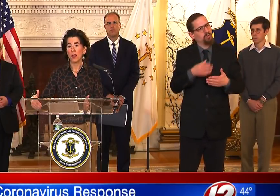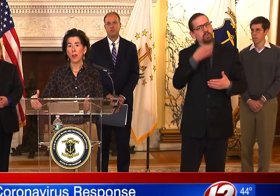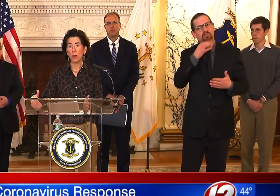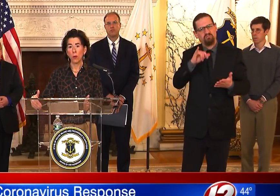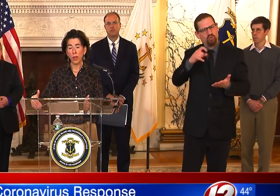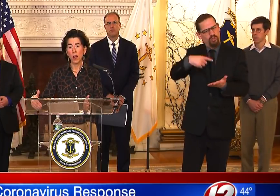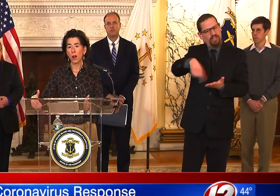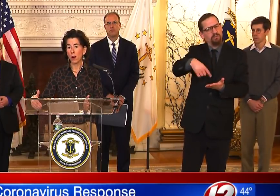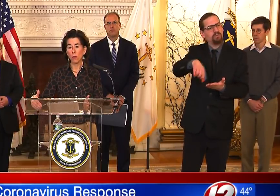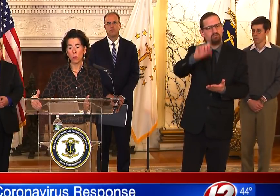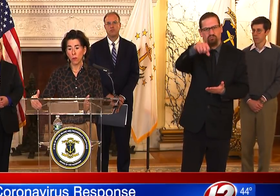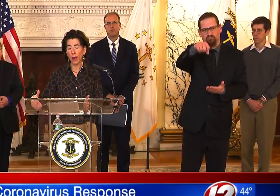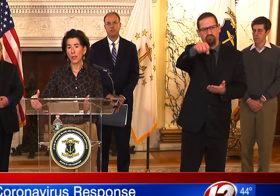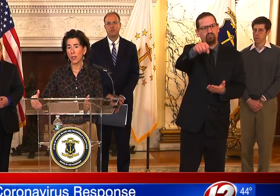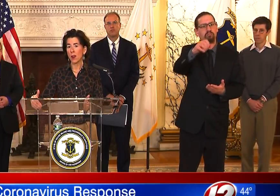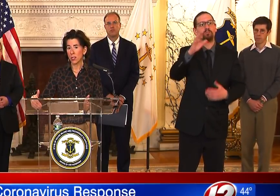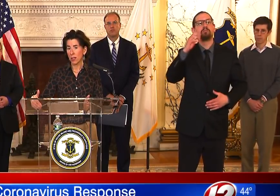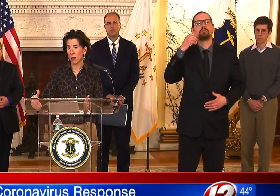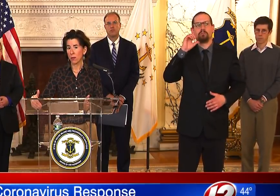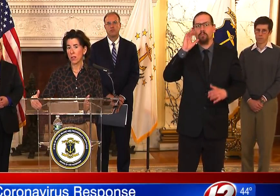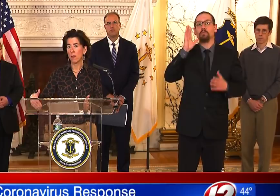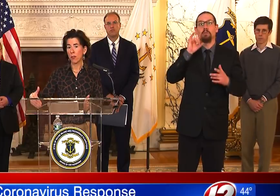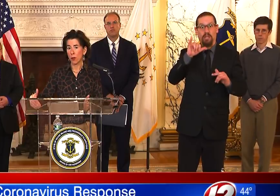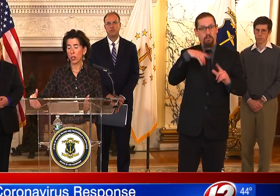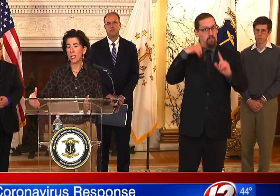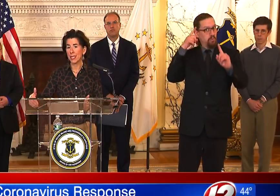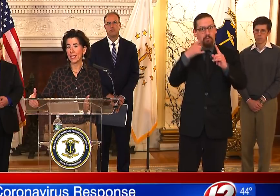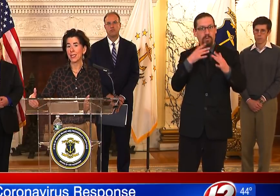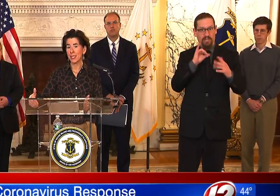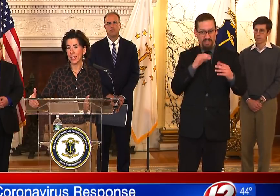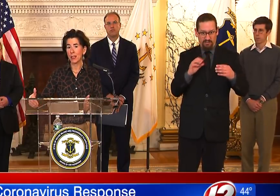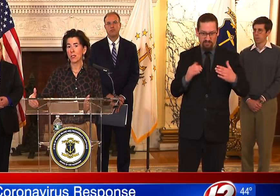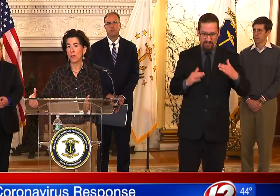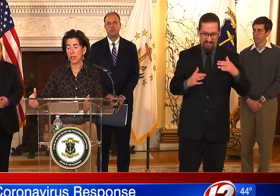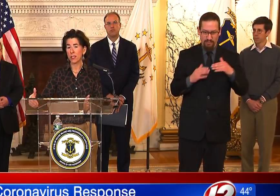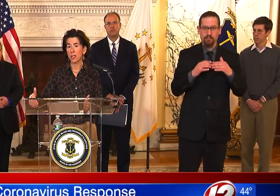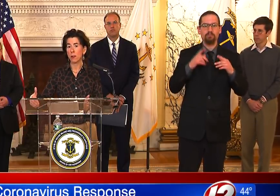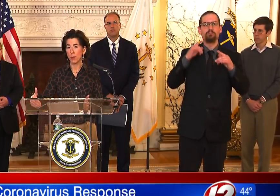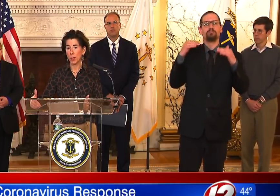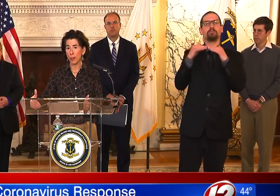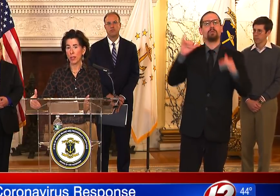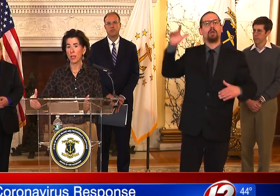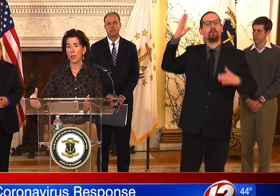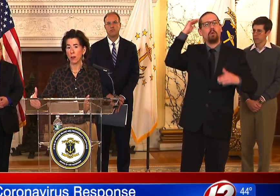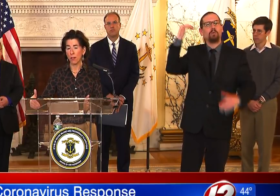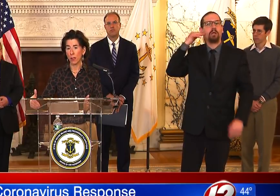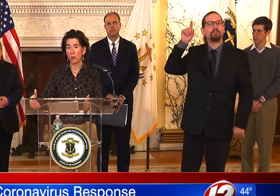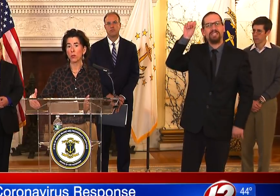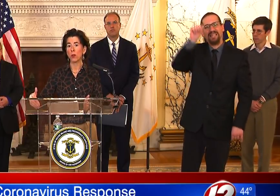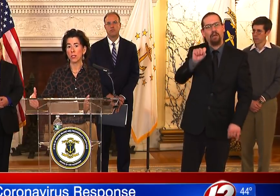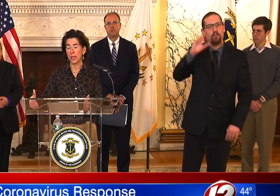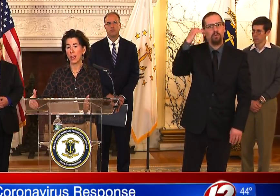AND THAT WILL GIVE US -- GET US AND LIKE TO WEAR SOUTH KOREA WAS PER CAPITA.